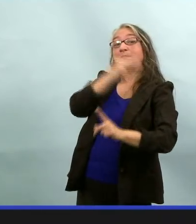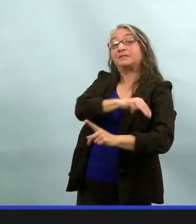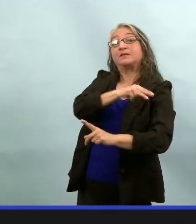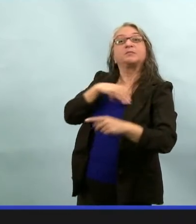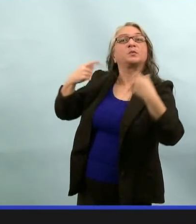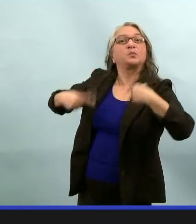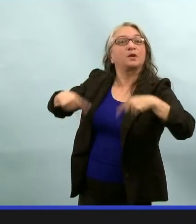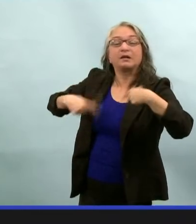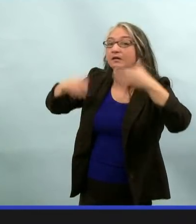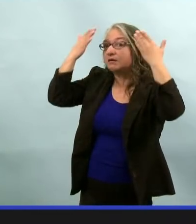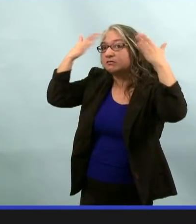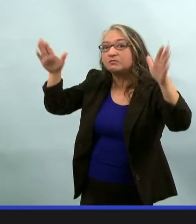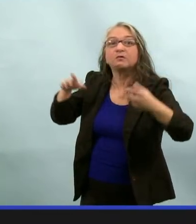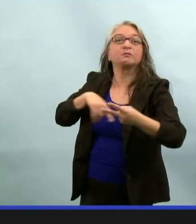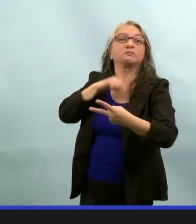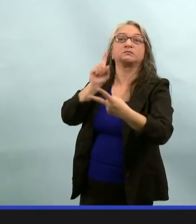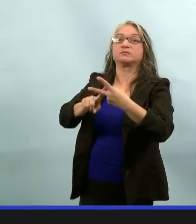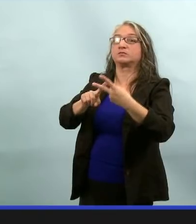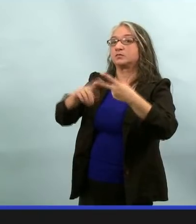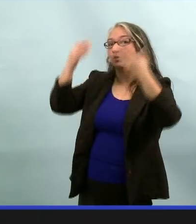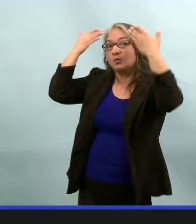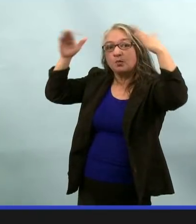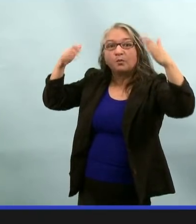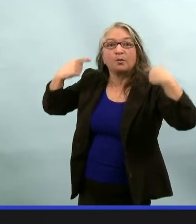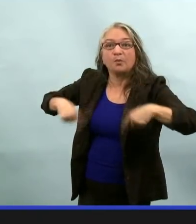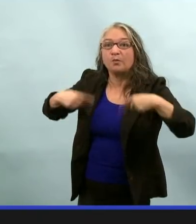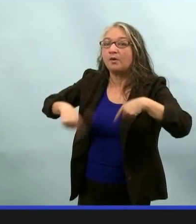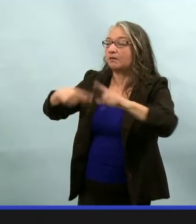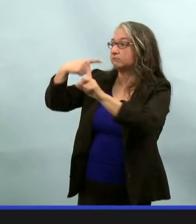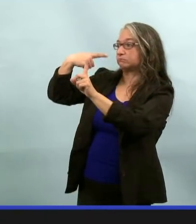have been isolating and you've said today that none of that information is going to be released